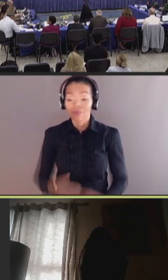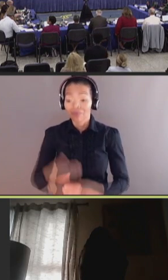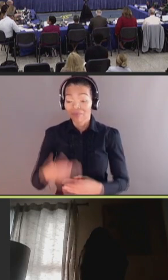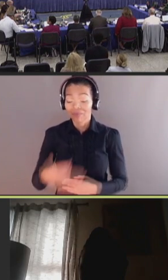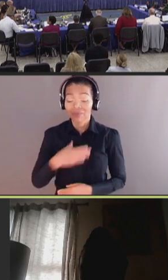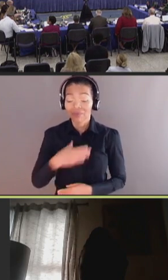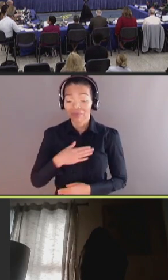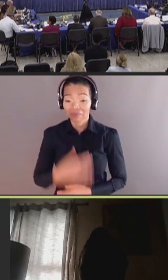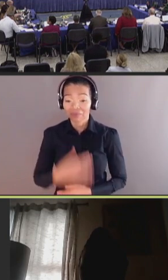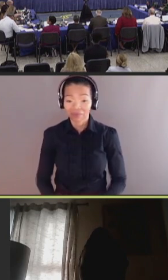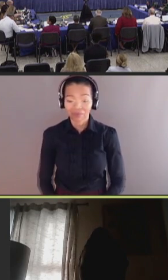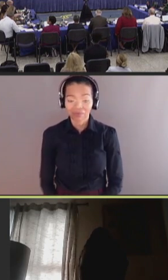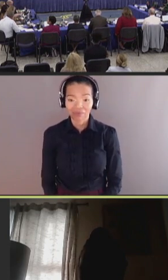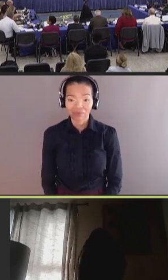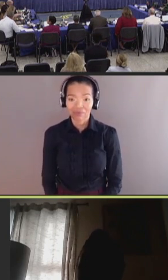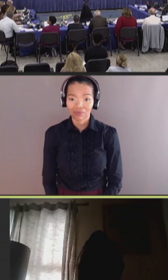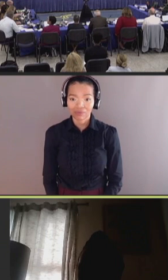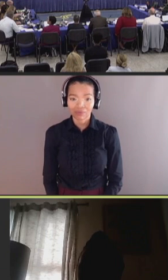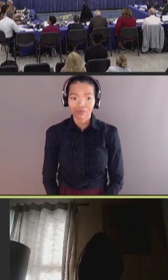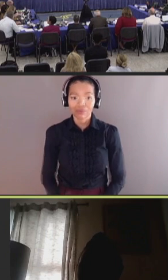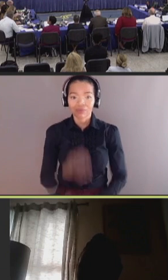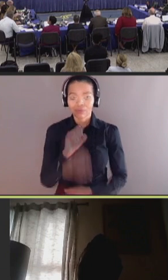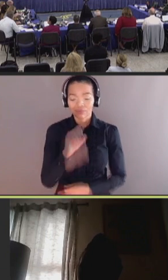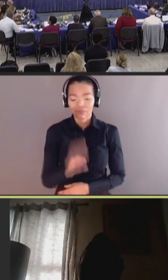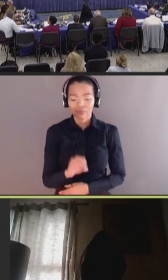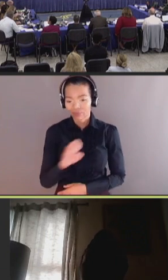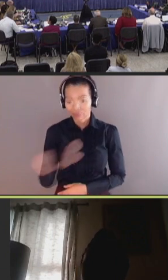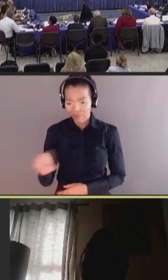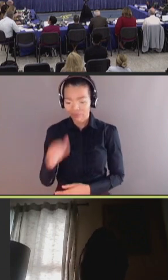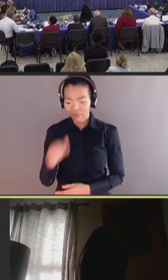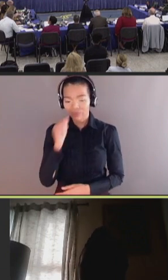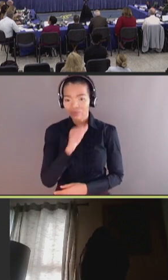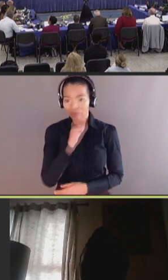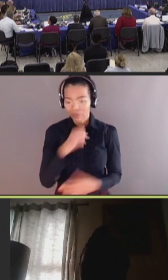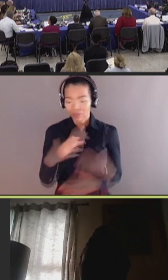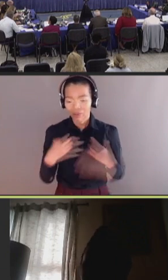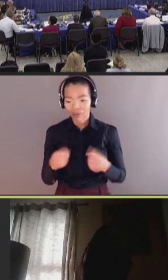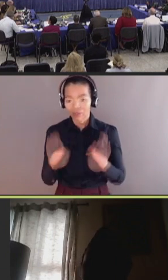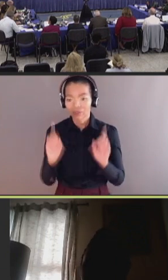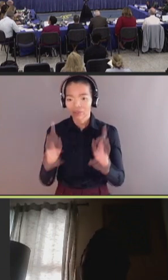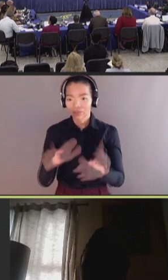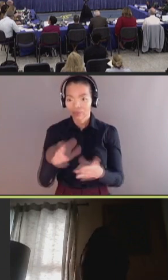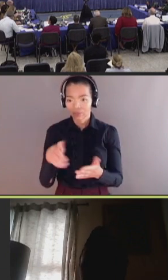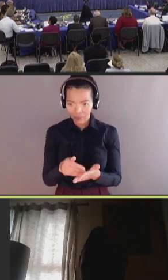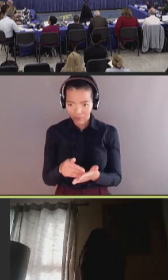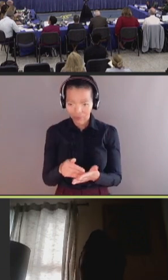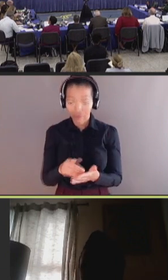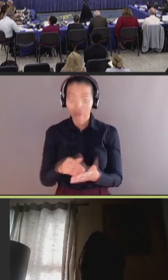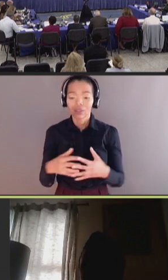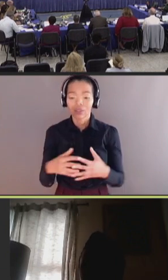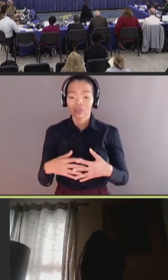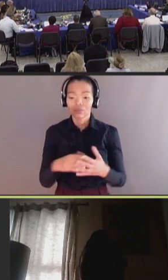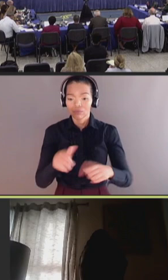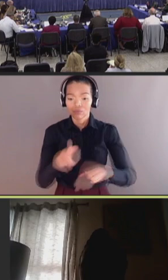So, the Southeast Arizona Health Education Center, SEAHEC, was established in 1985 to recruit,